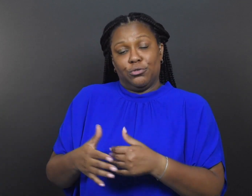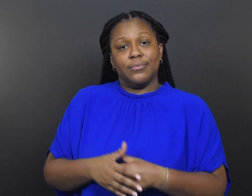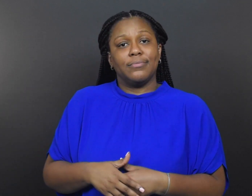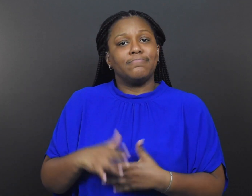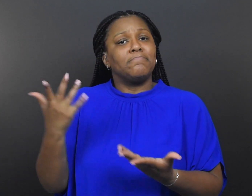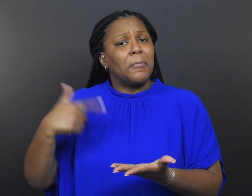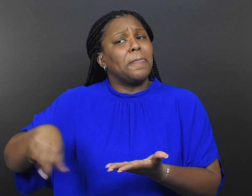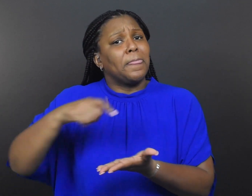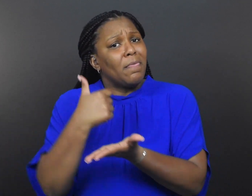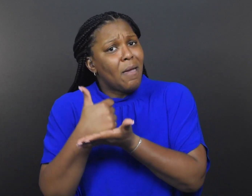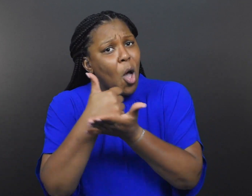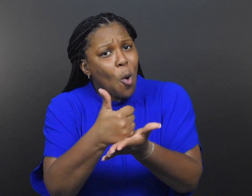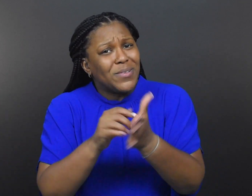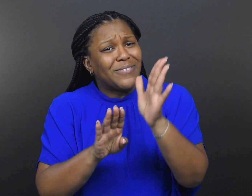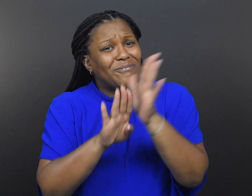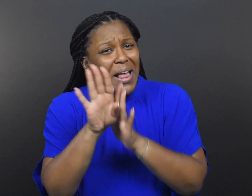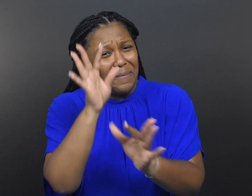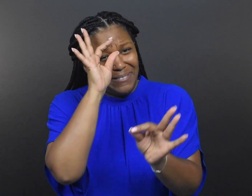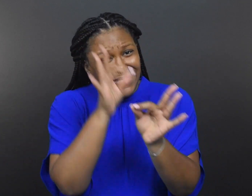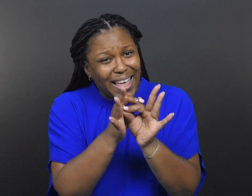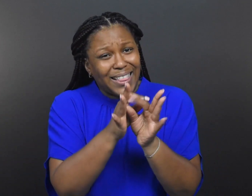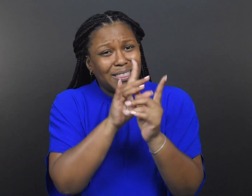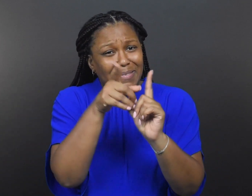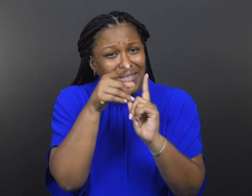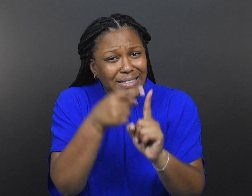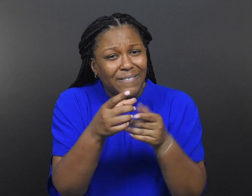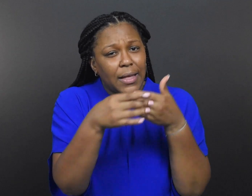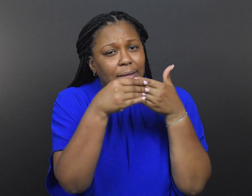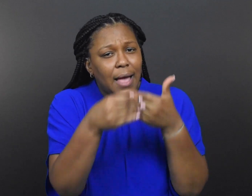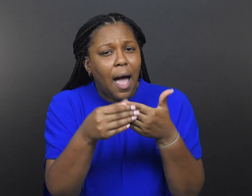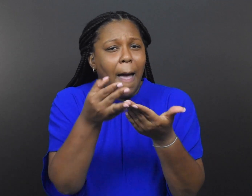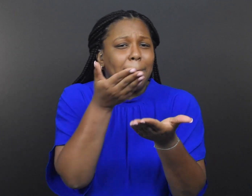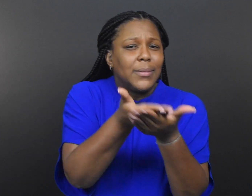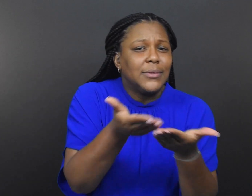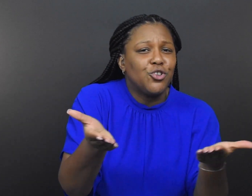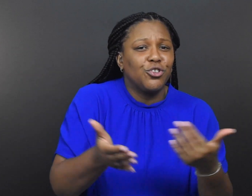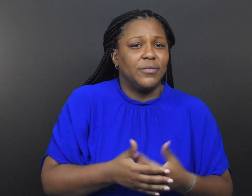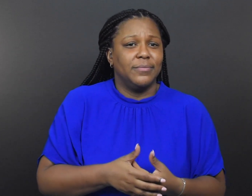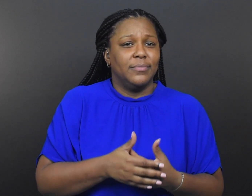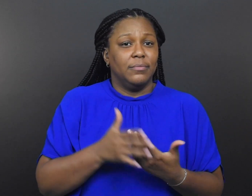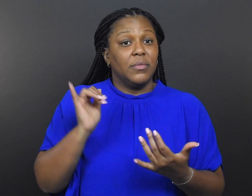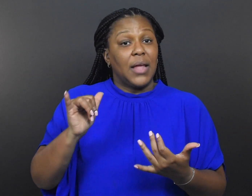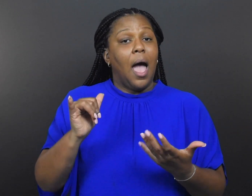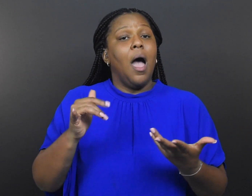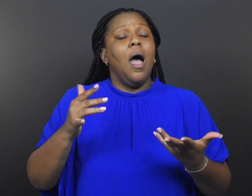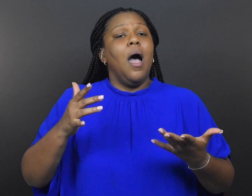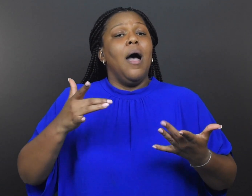faith-specific guidance and materials, and elevate issues the faith communities faced.